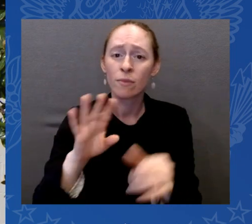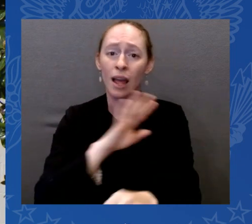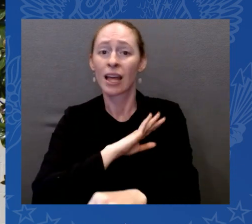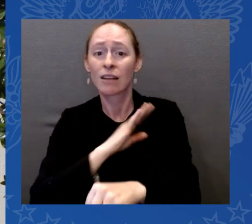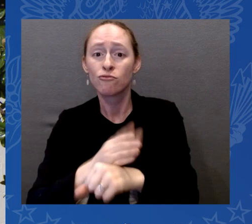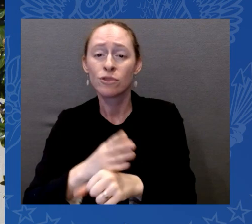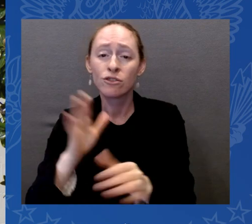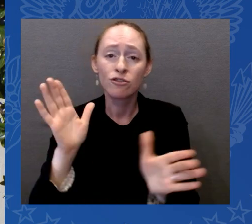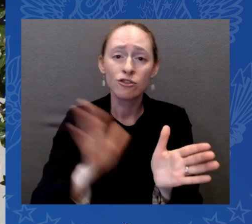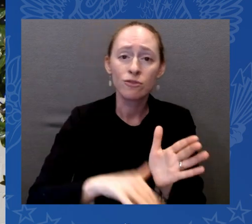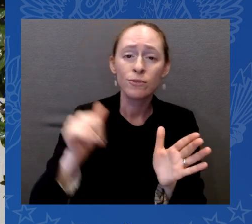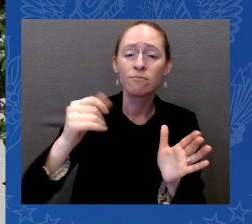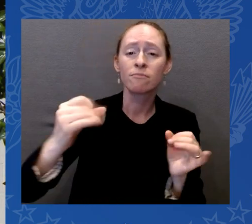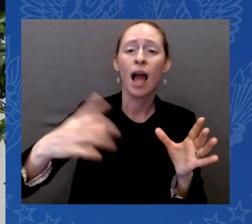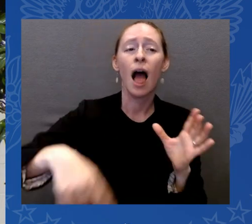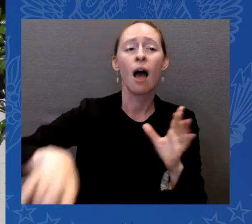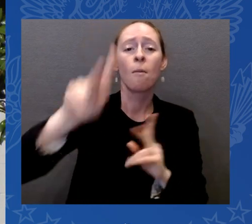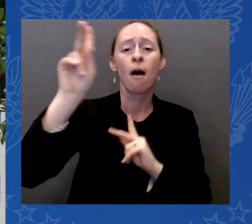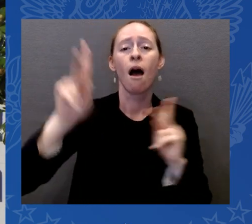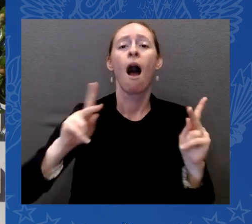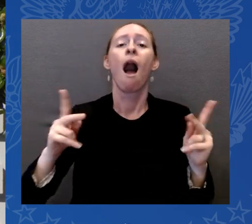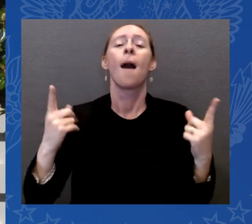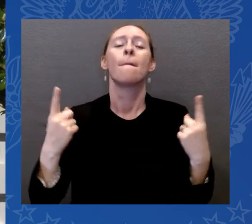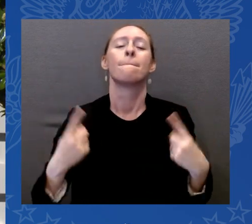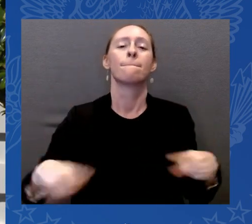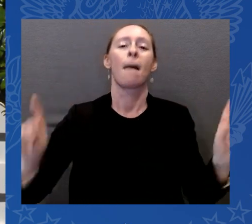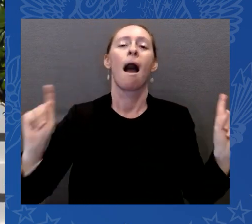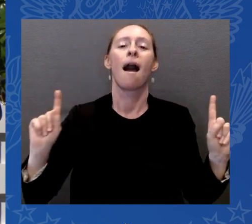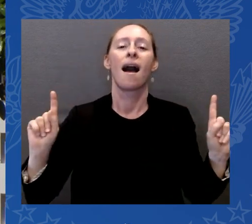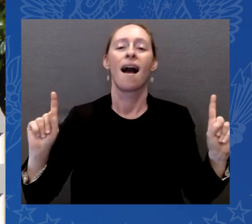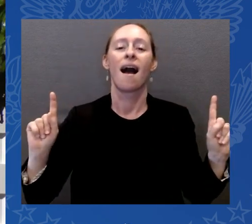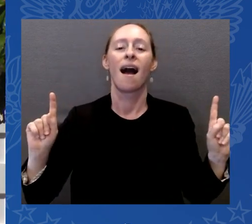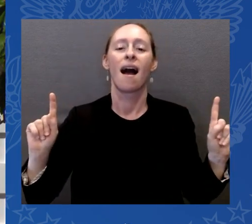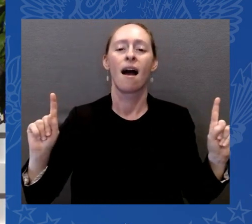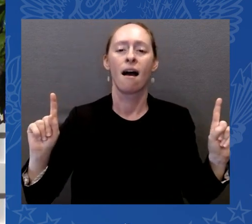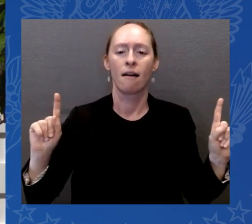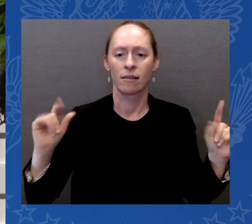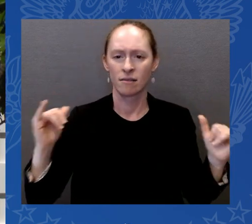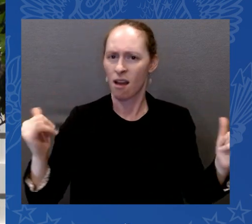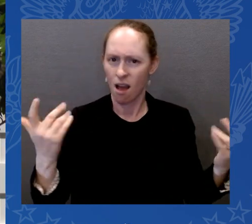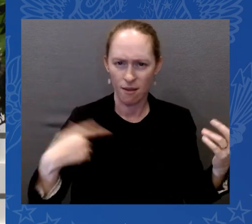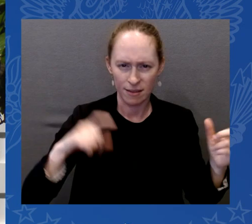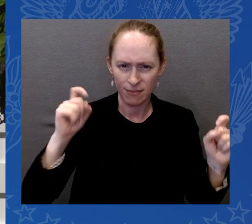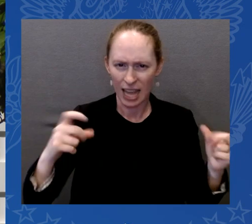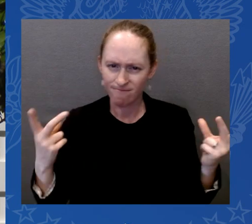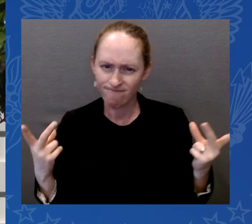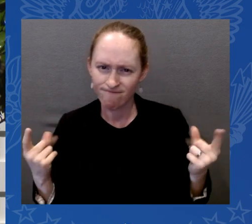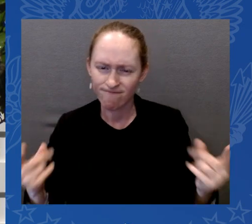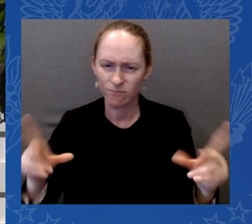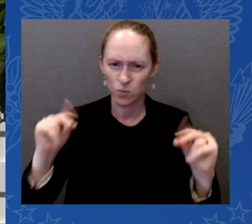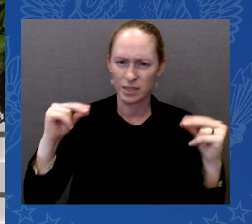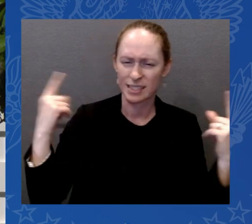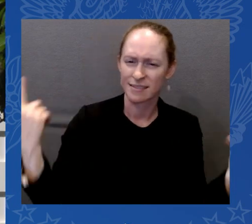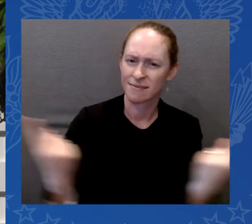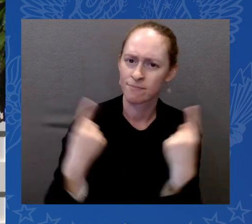ever, ever to confront the climate crisis and increase our energy security -- ever in the whole world.